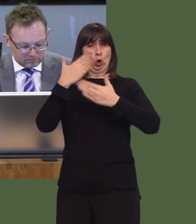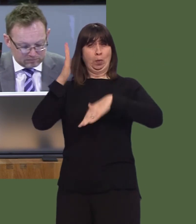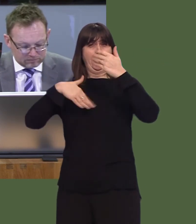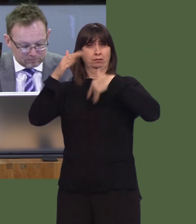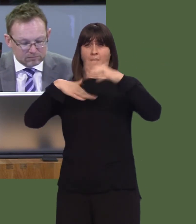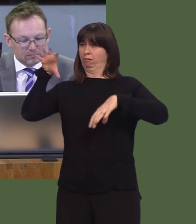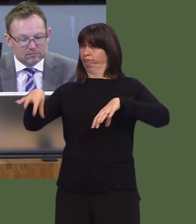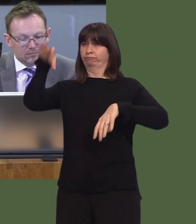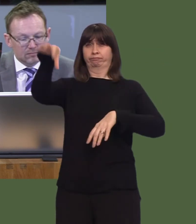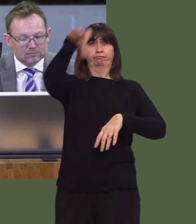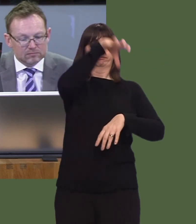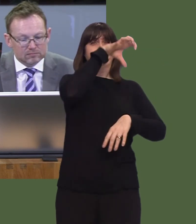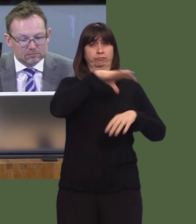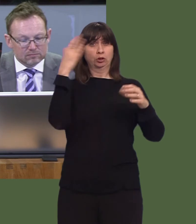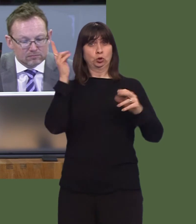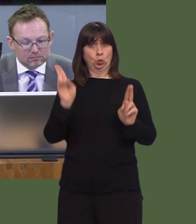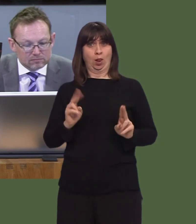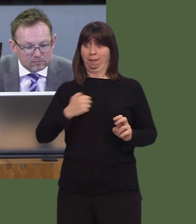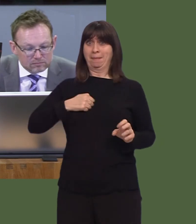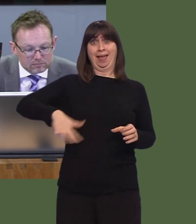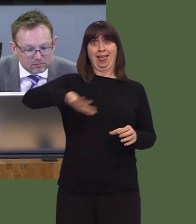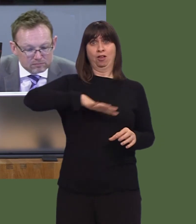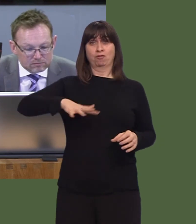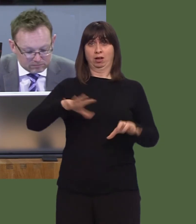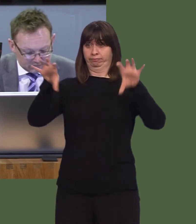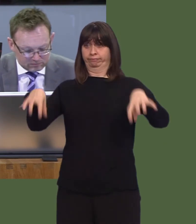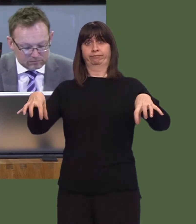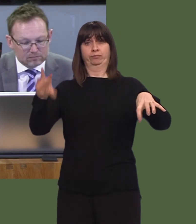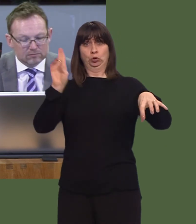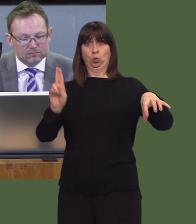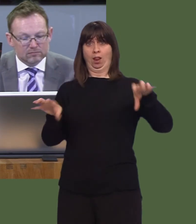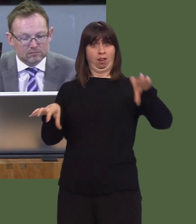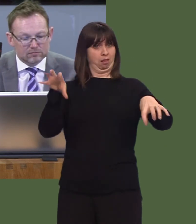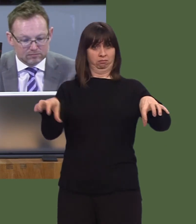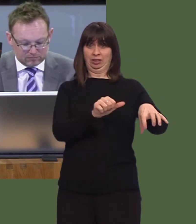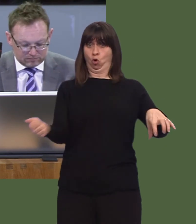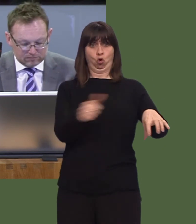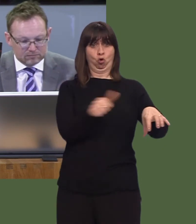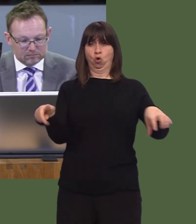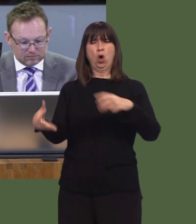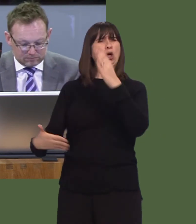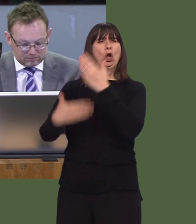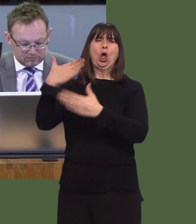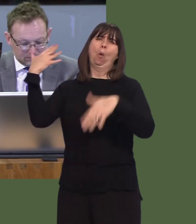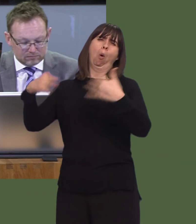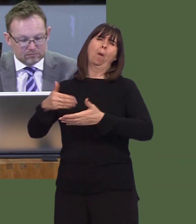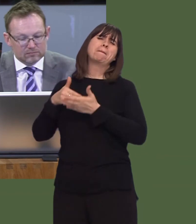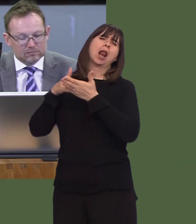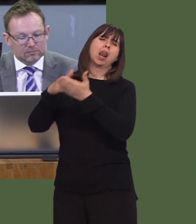In my own constituency, I have a case of two schools, one beside the other. One is brand new and cost millions of pounds.